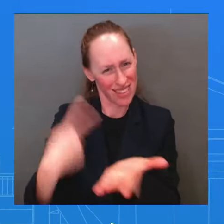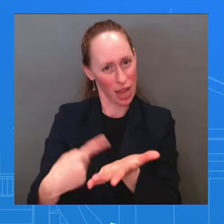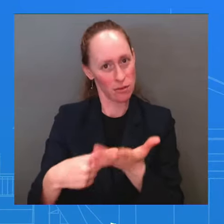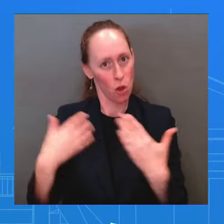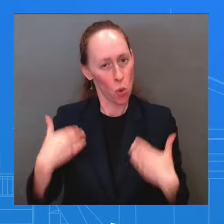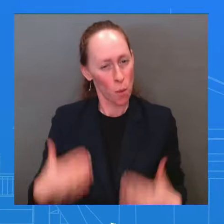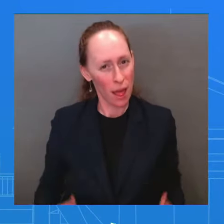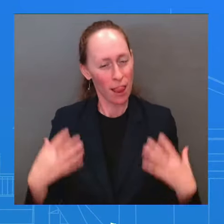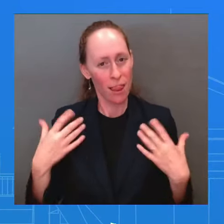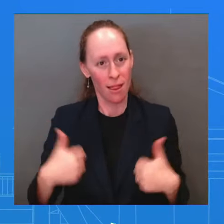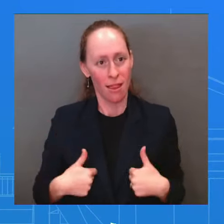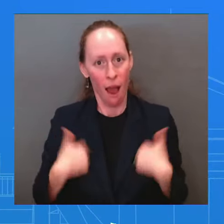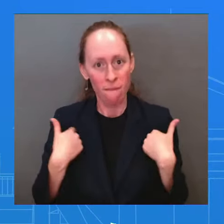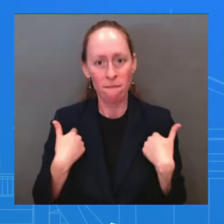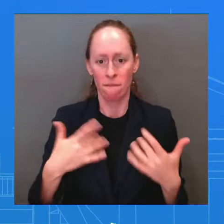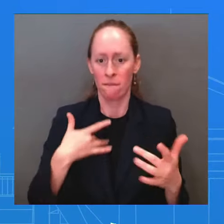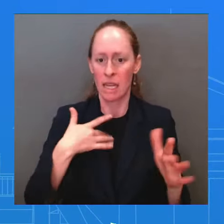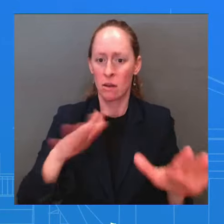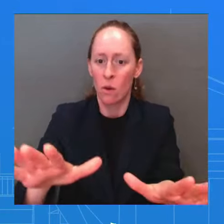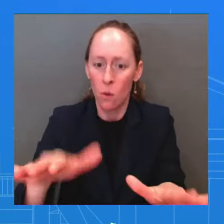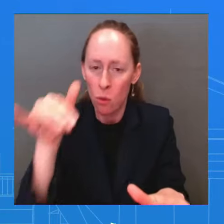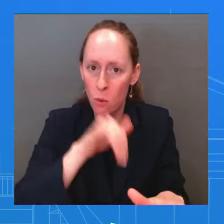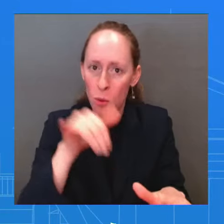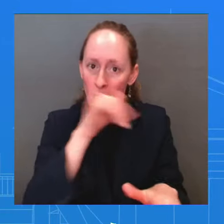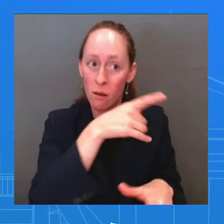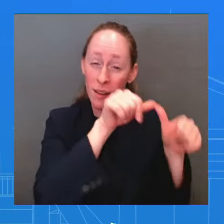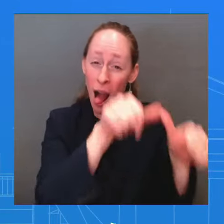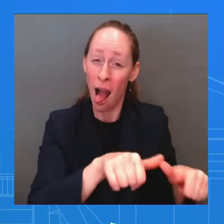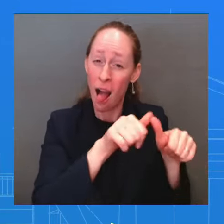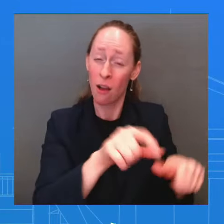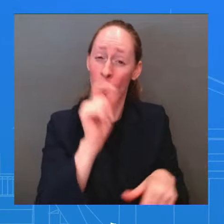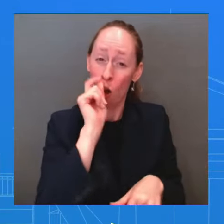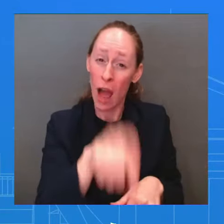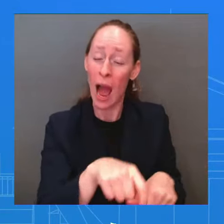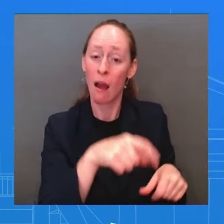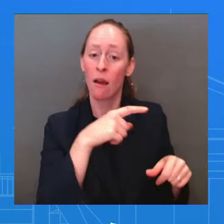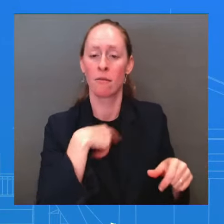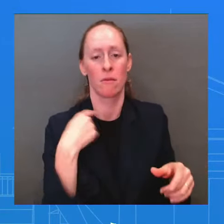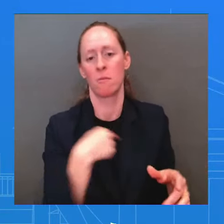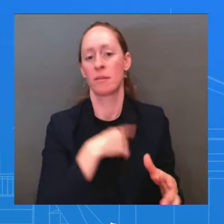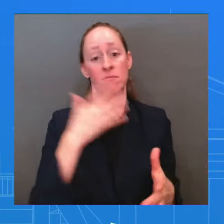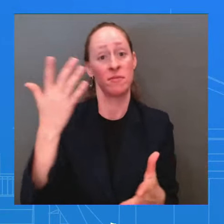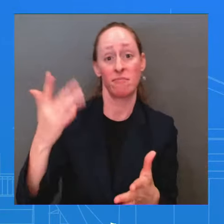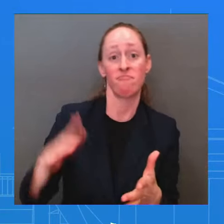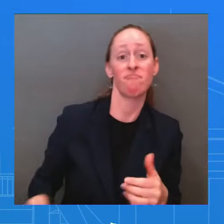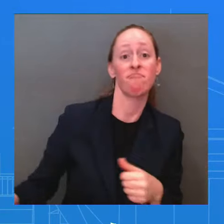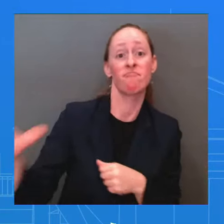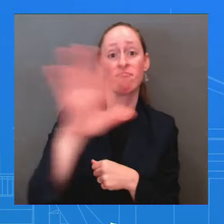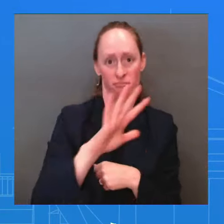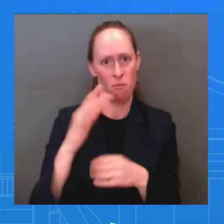built a strong engagement and dialogue with the Global South on what ultimately a just peace looks like.